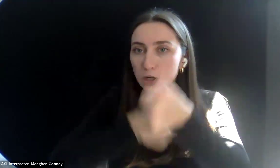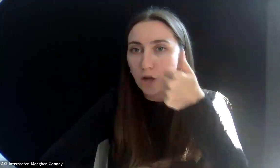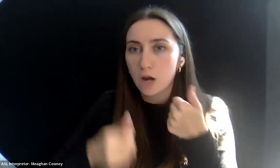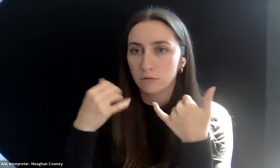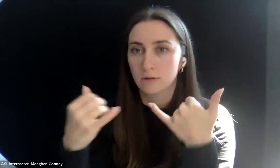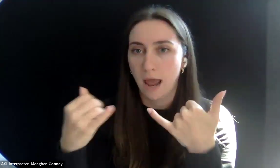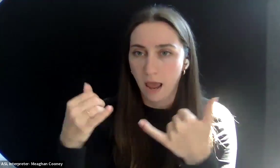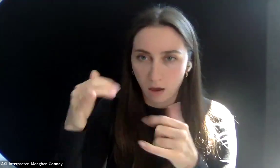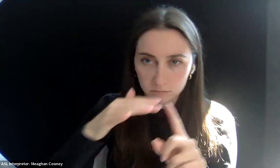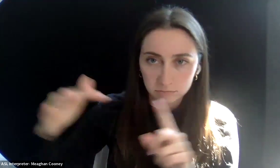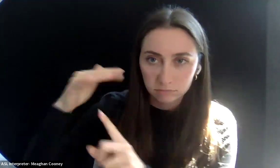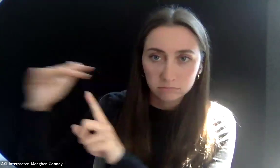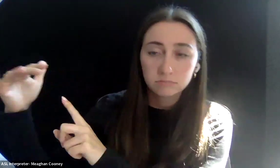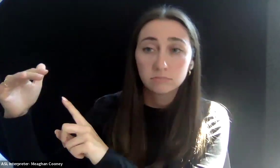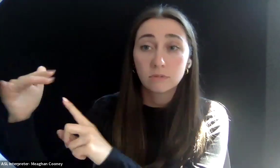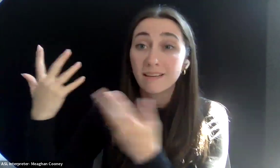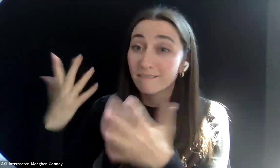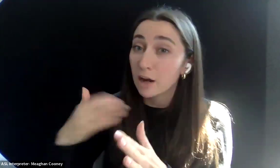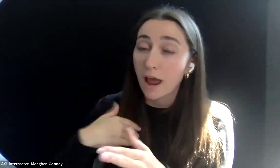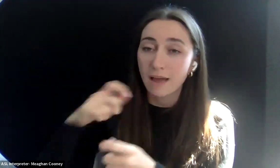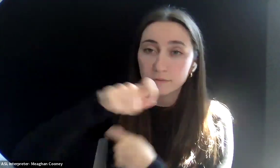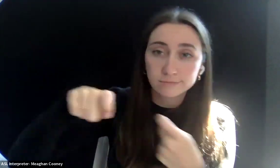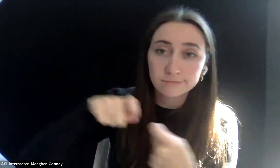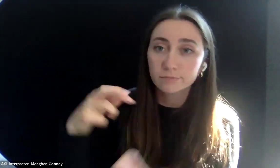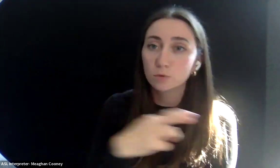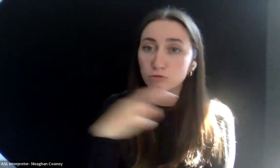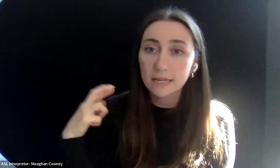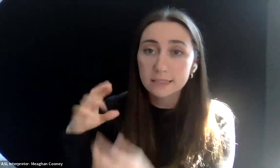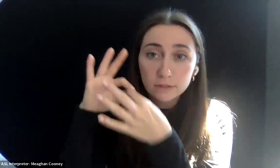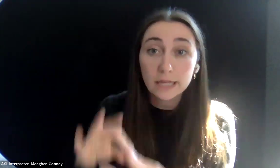already subject to special risks due to factors like the level of